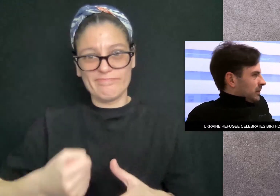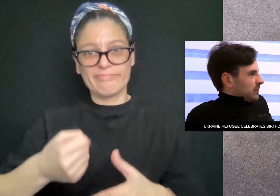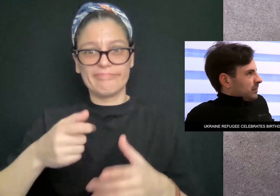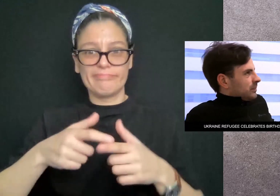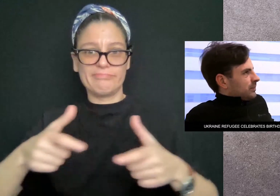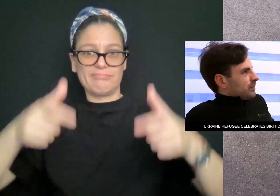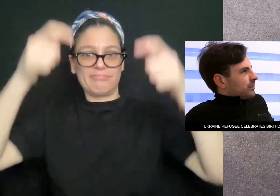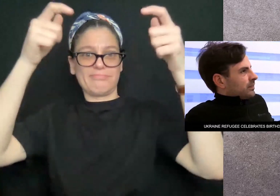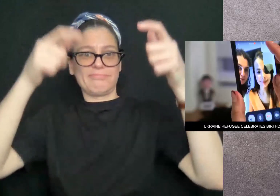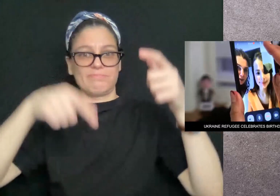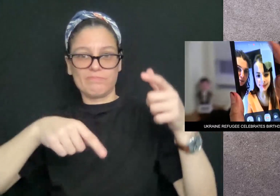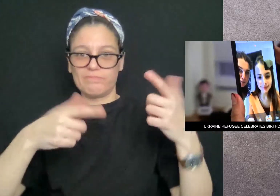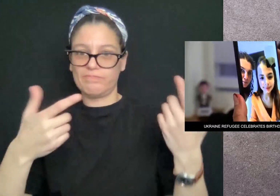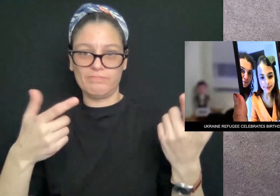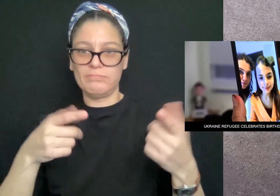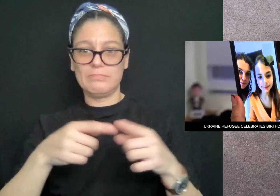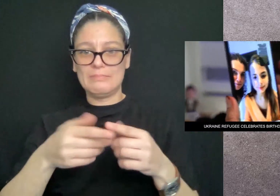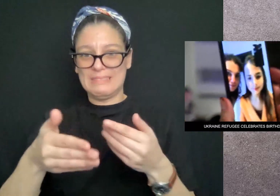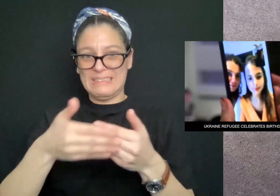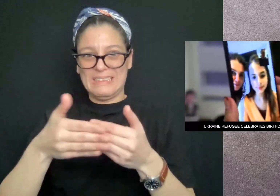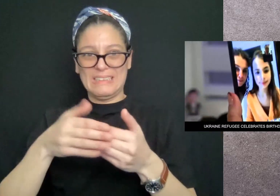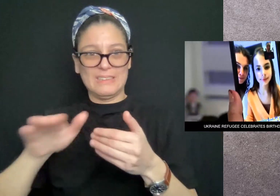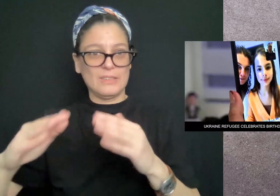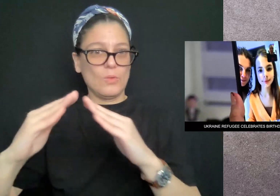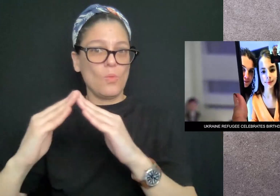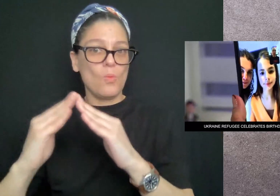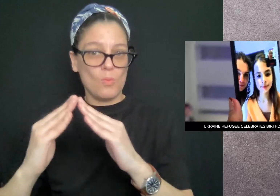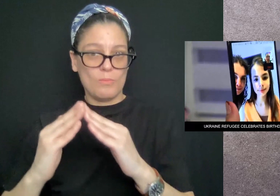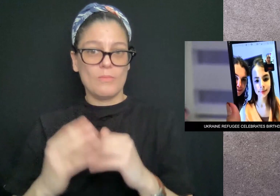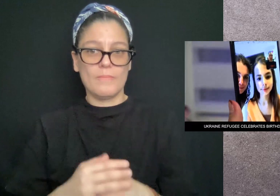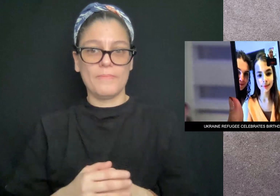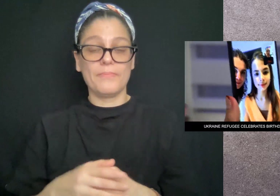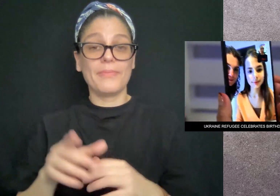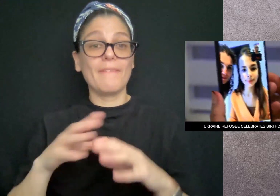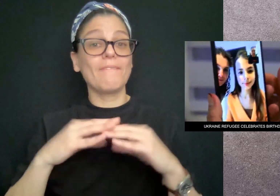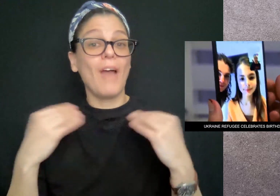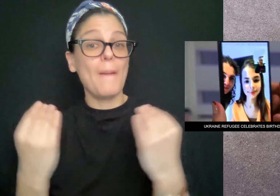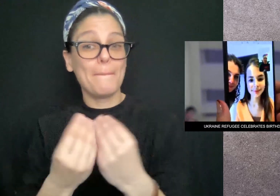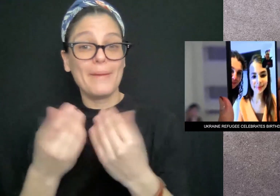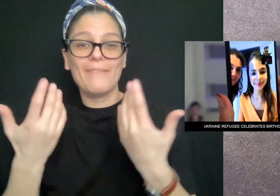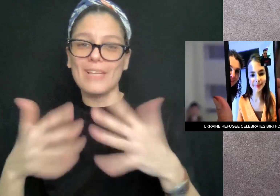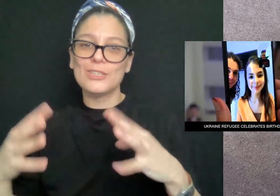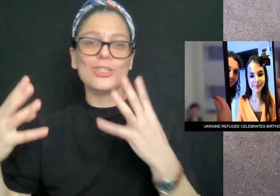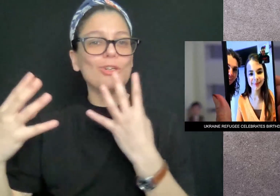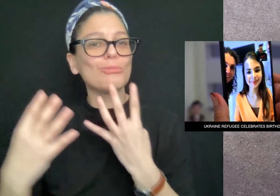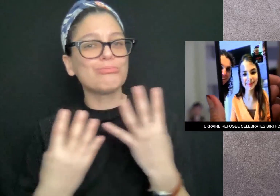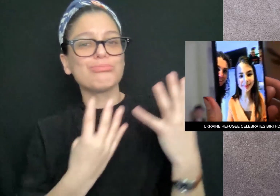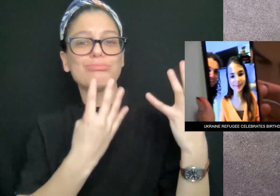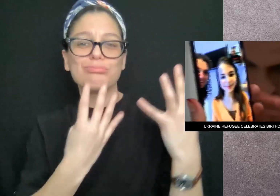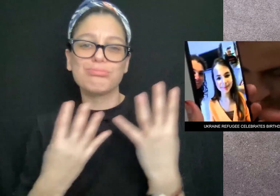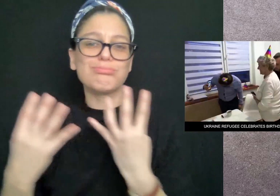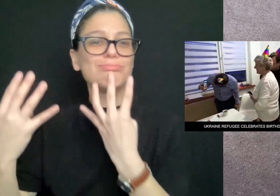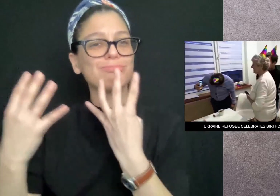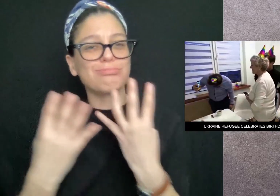and mother to Italy after a bomb flew right over their apartment building and landed a